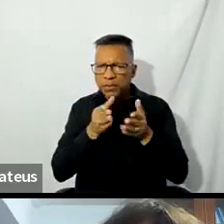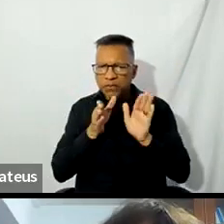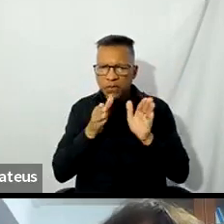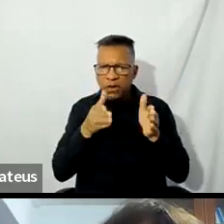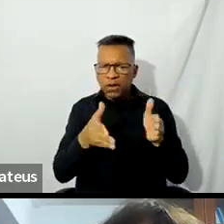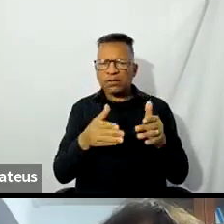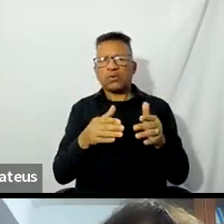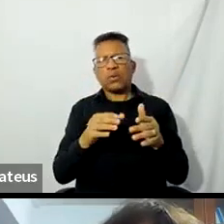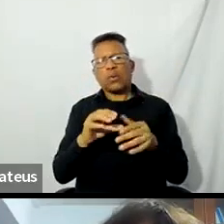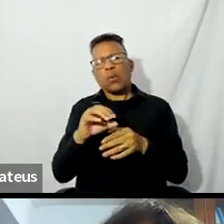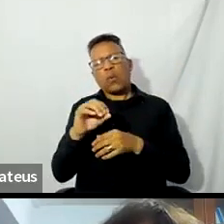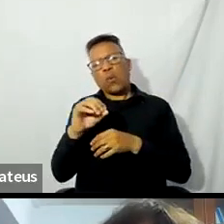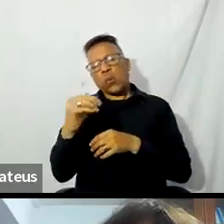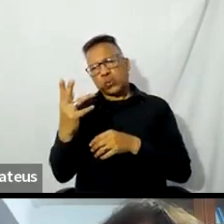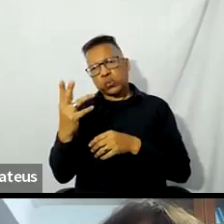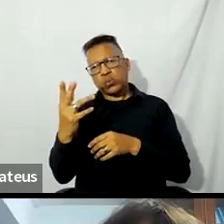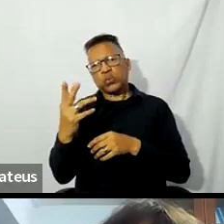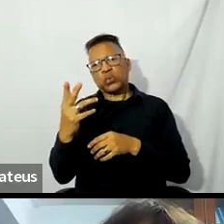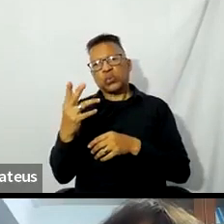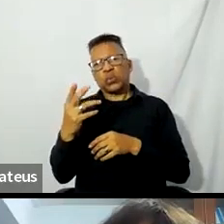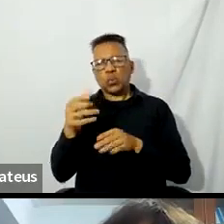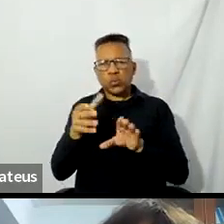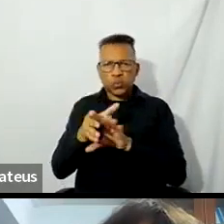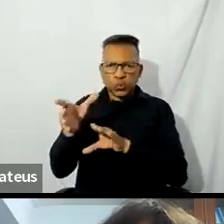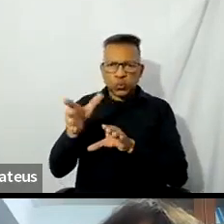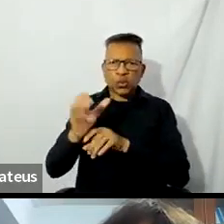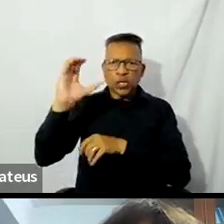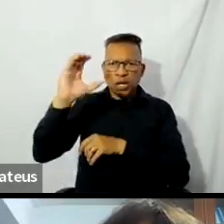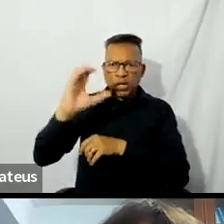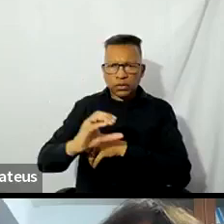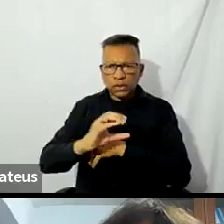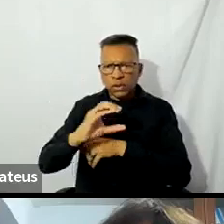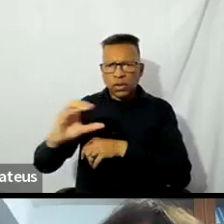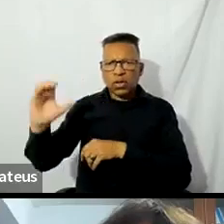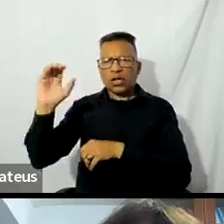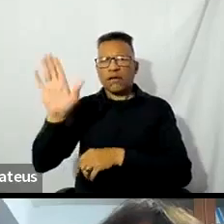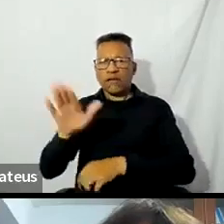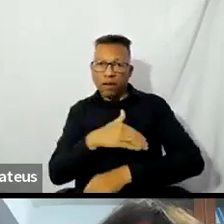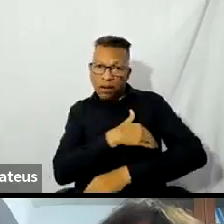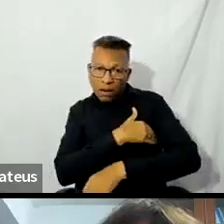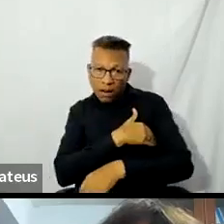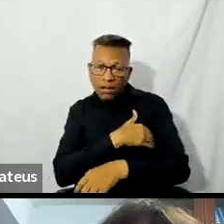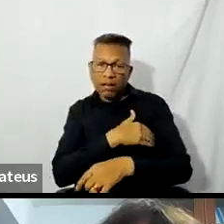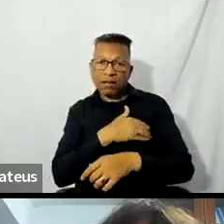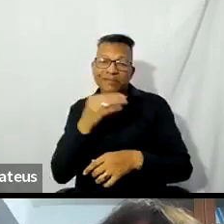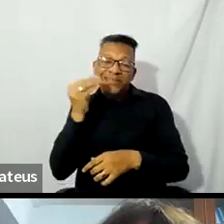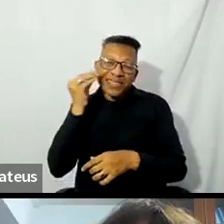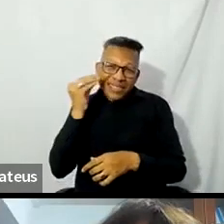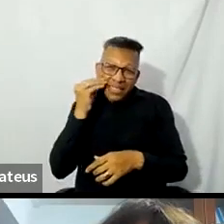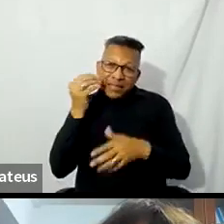If we had any evangelical we had any evangelical, or a ation, ntation in school, and I tried in school, and I tried to explain to her to her that our